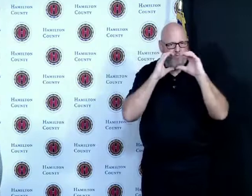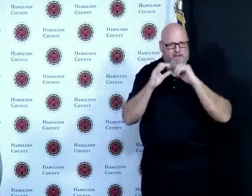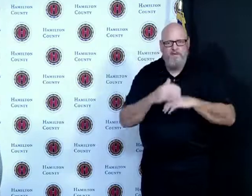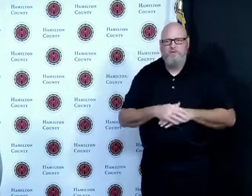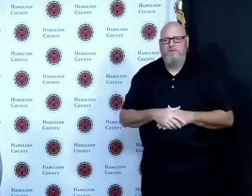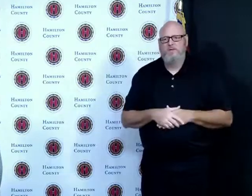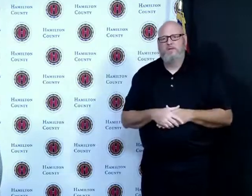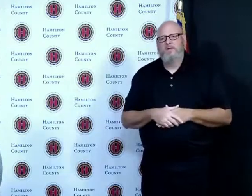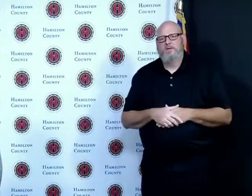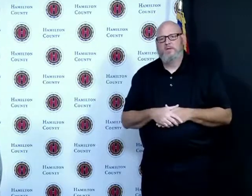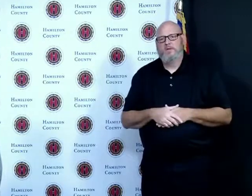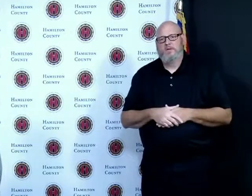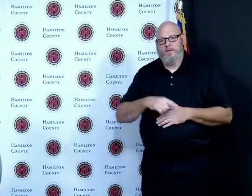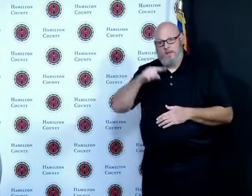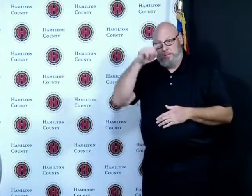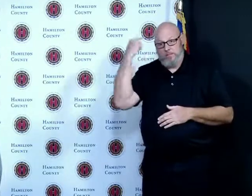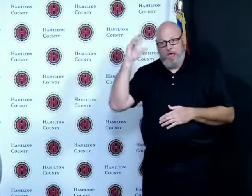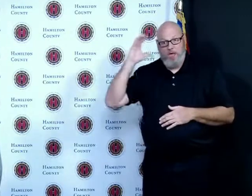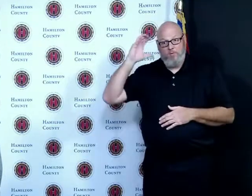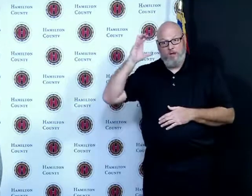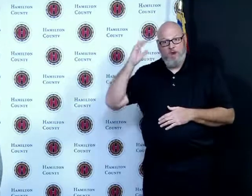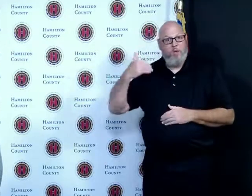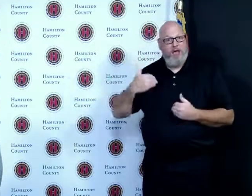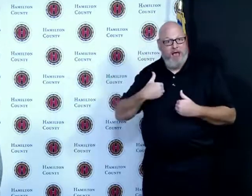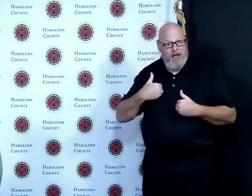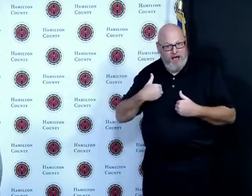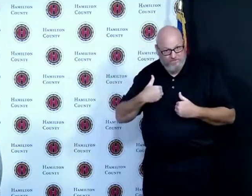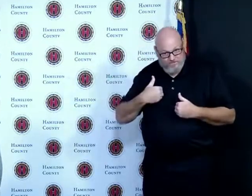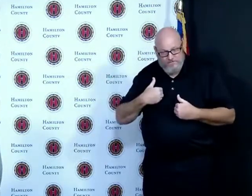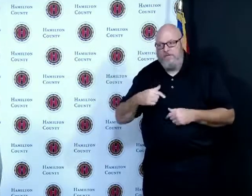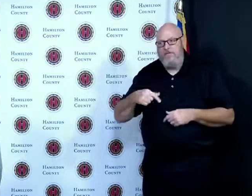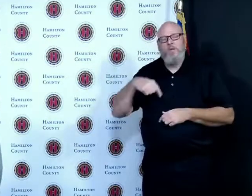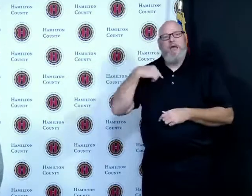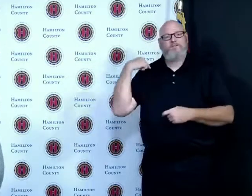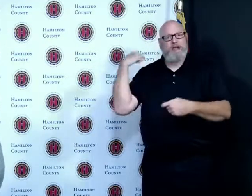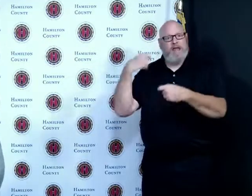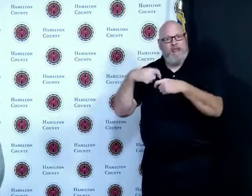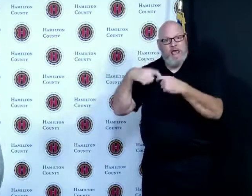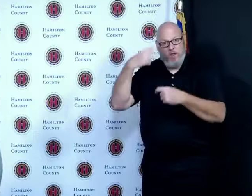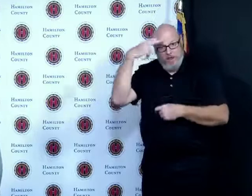best way to make sure people are informed we will be back next week I think to talk a little